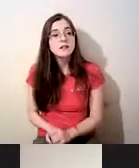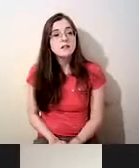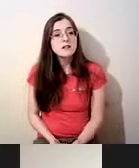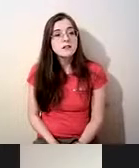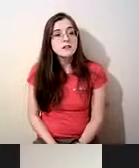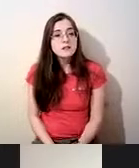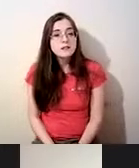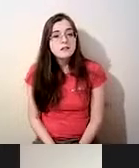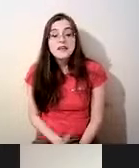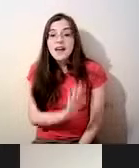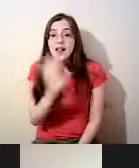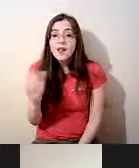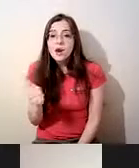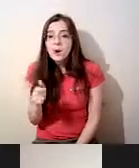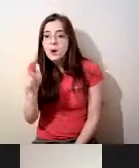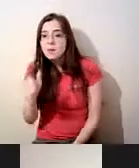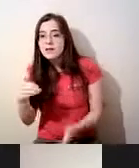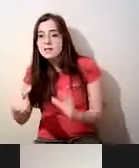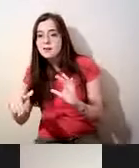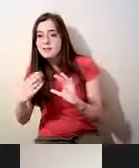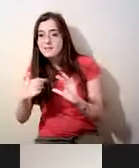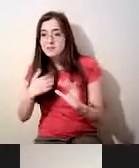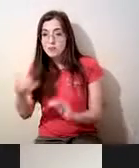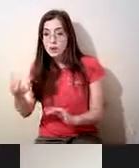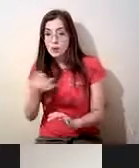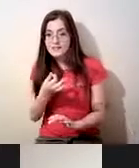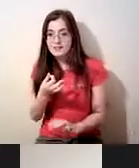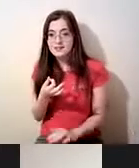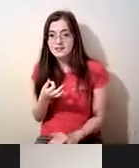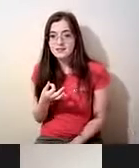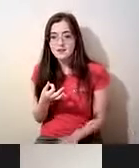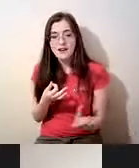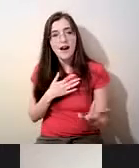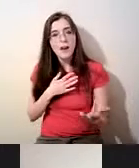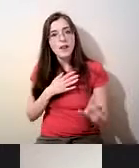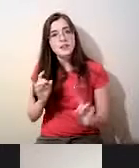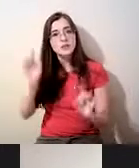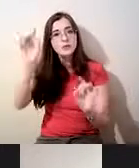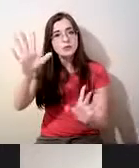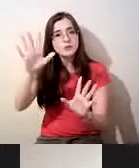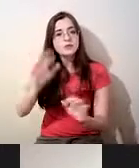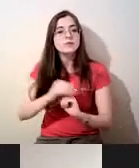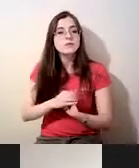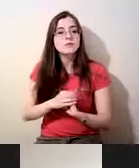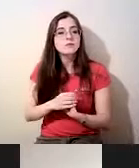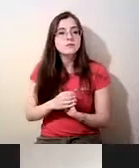hi and somebody has messaged me a question um which i'd like to put towards um which i'd like